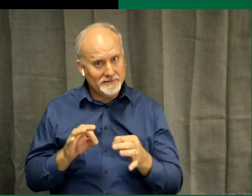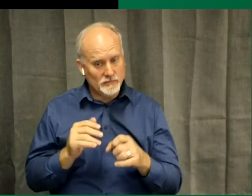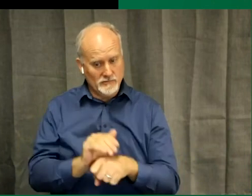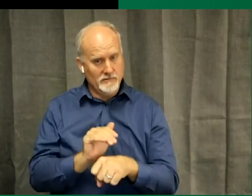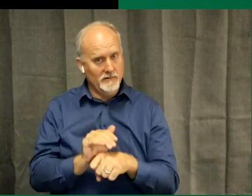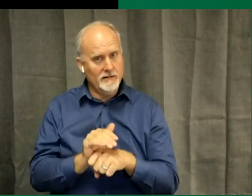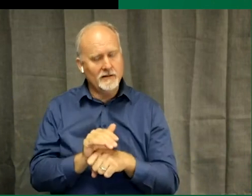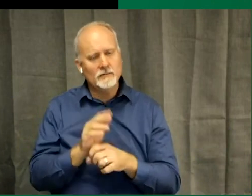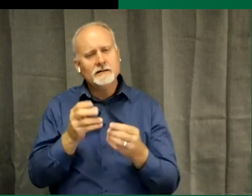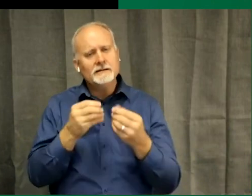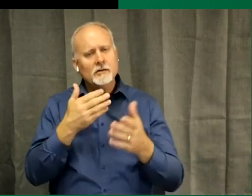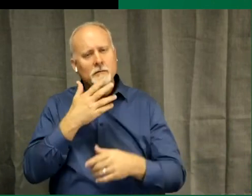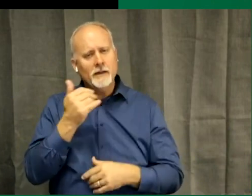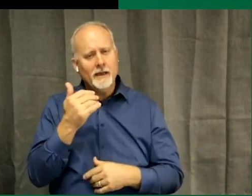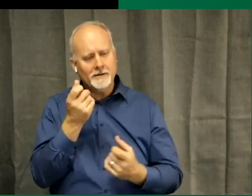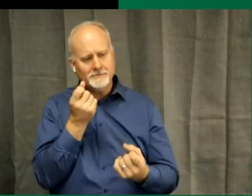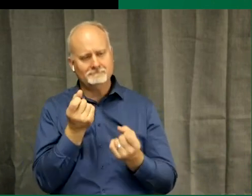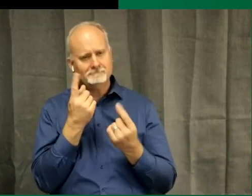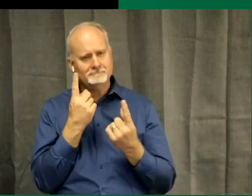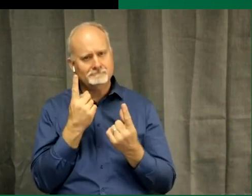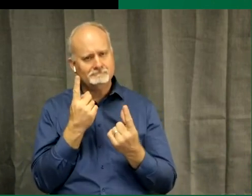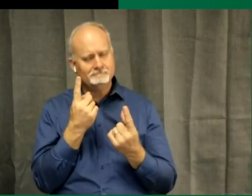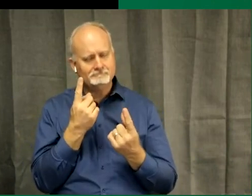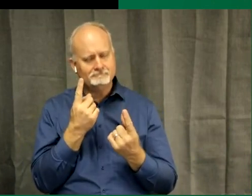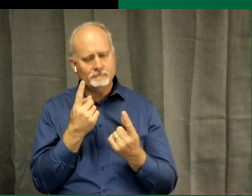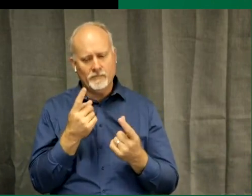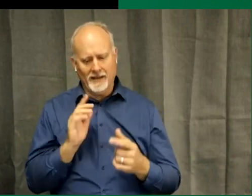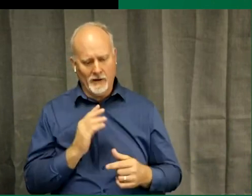a better line of transparency for future directions that the university is heading towards